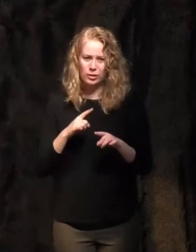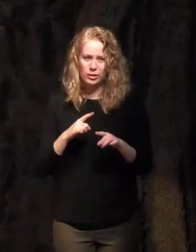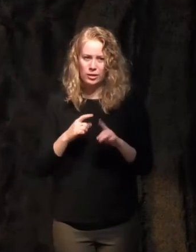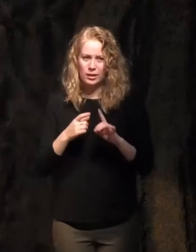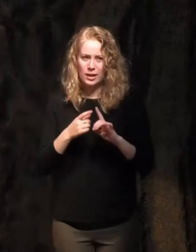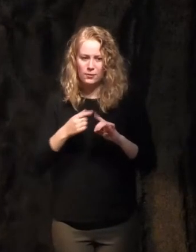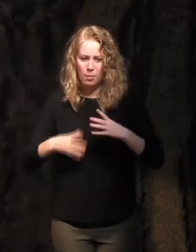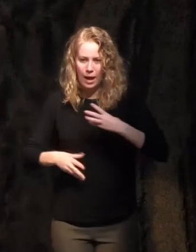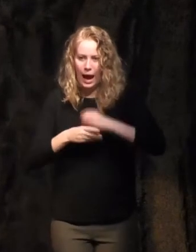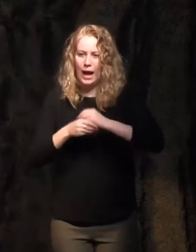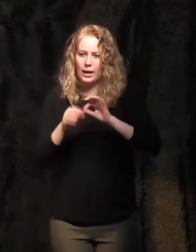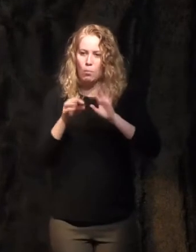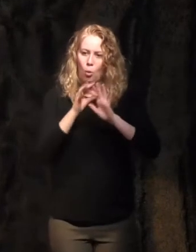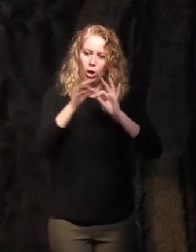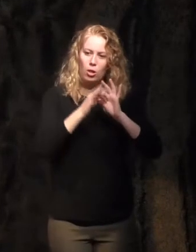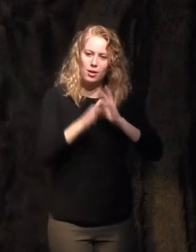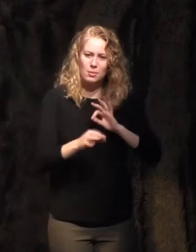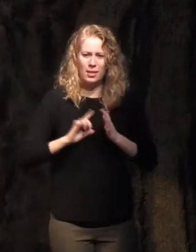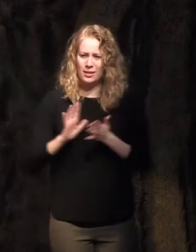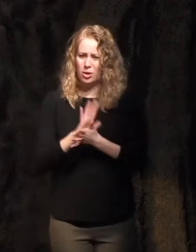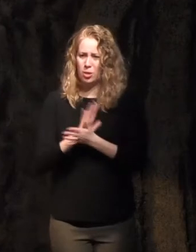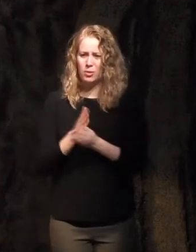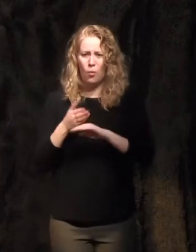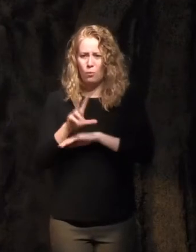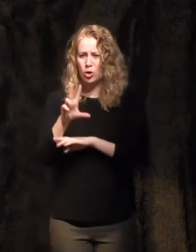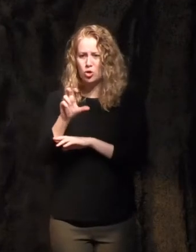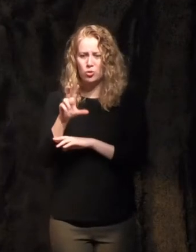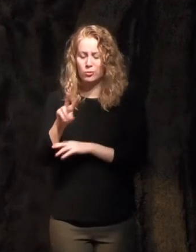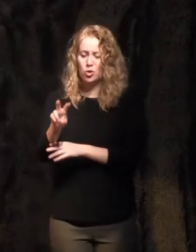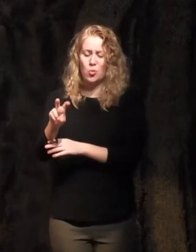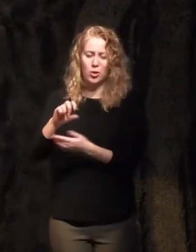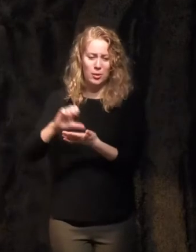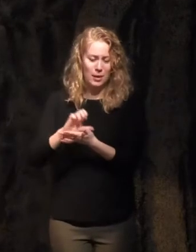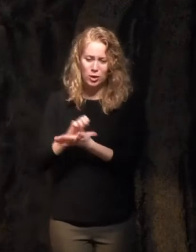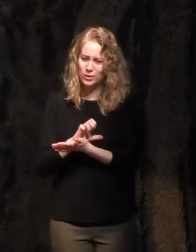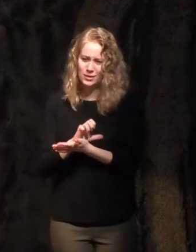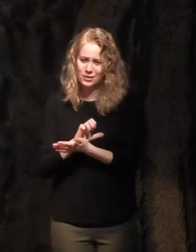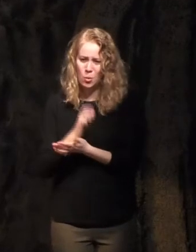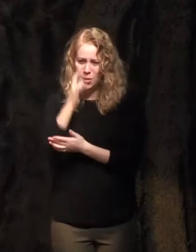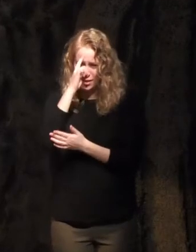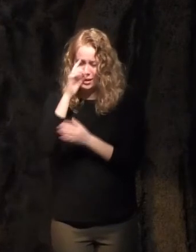to a document that is already 200-plus pages. We believe that the necessary shift